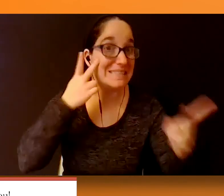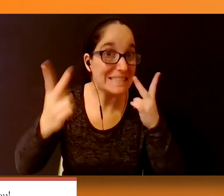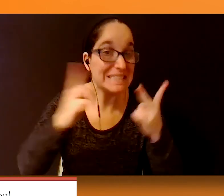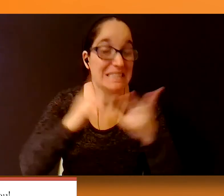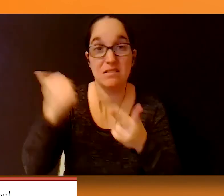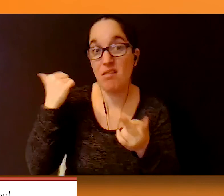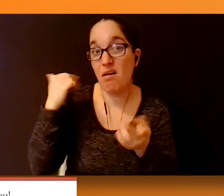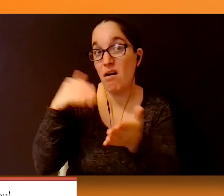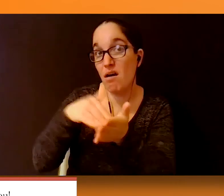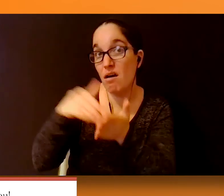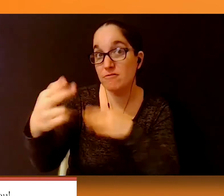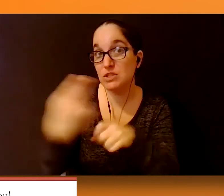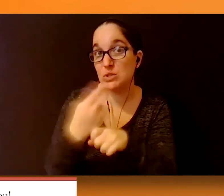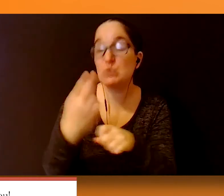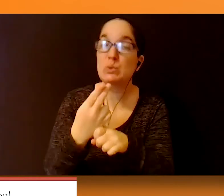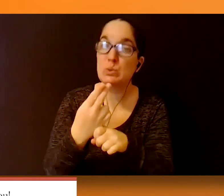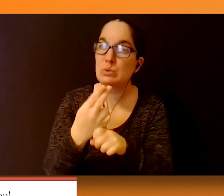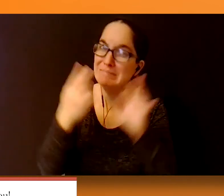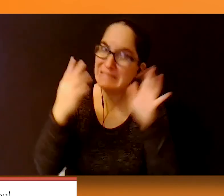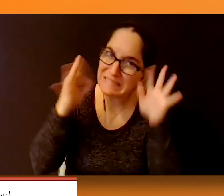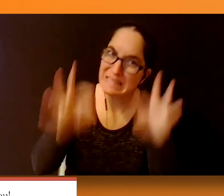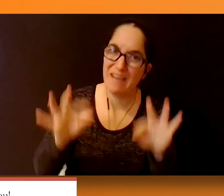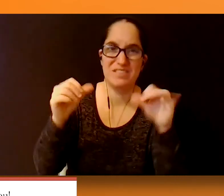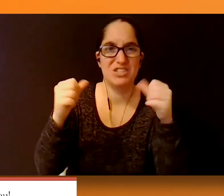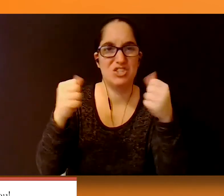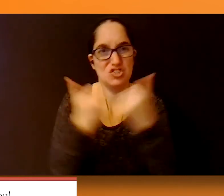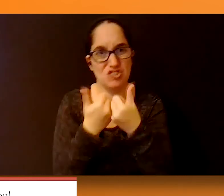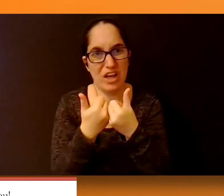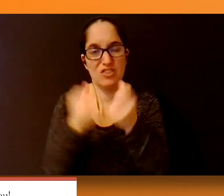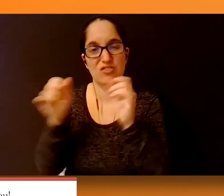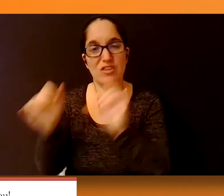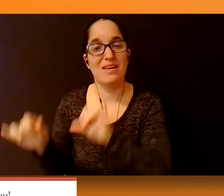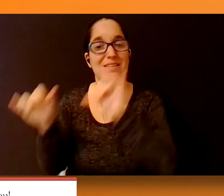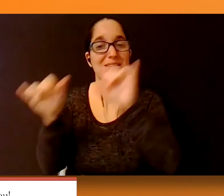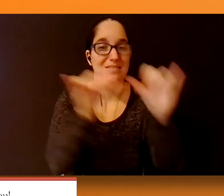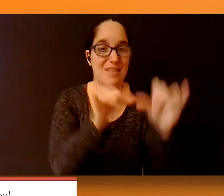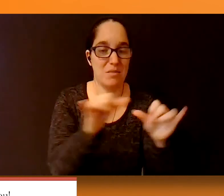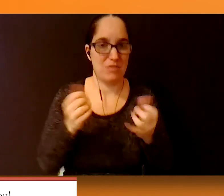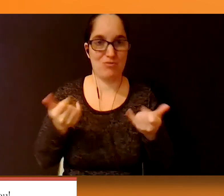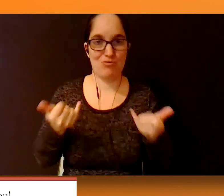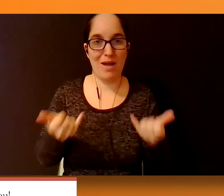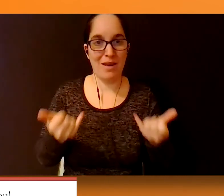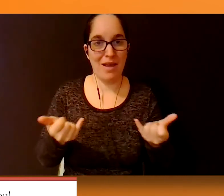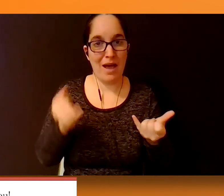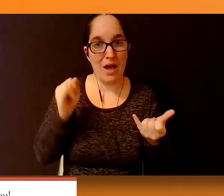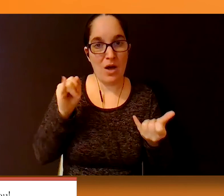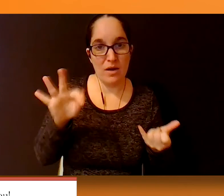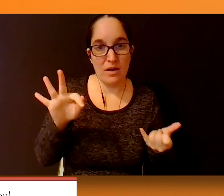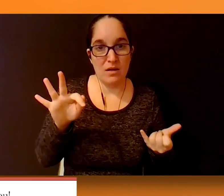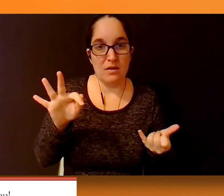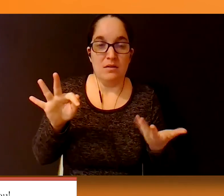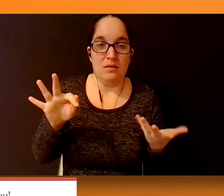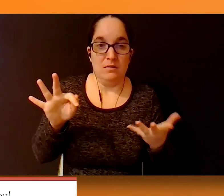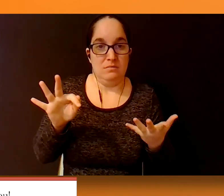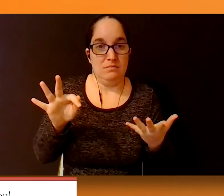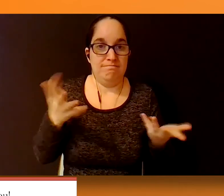and they're seen infrequently, and that makes it even more challenging than the challenge that we all obviously have.